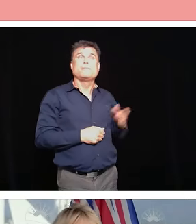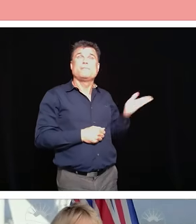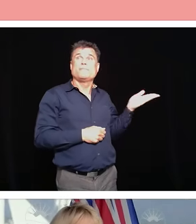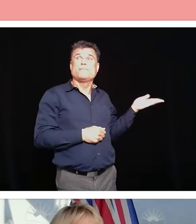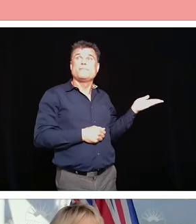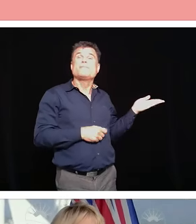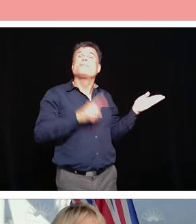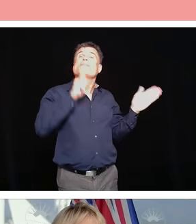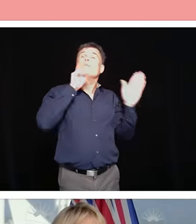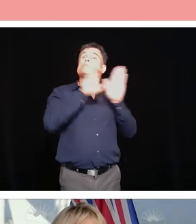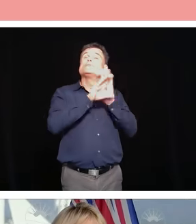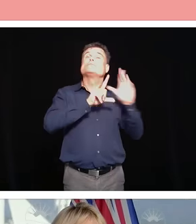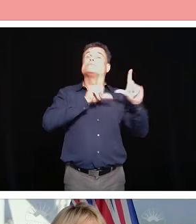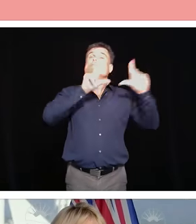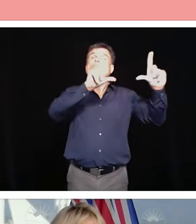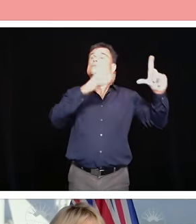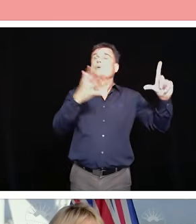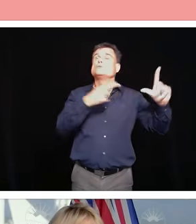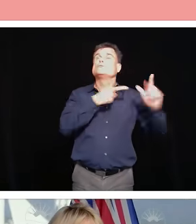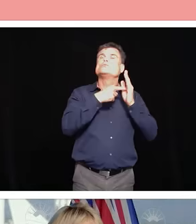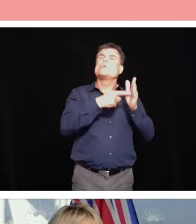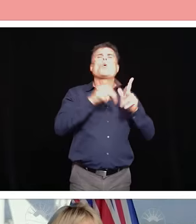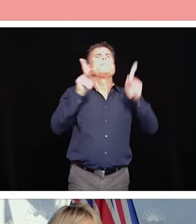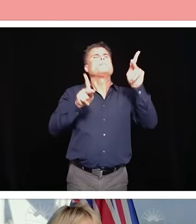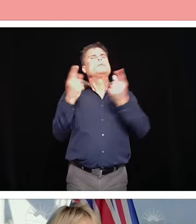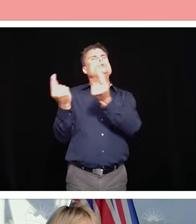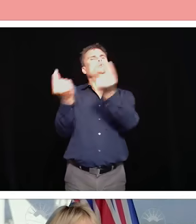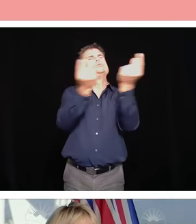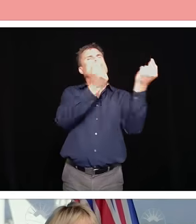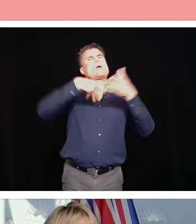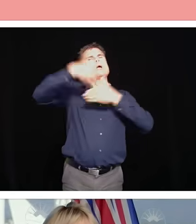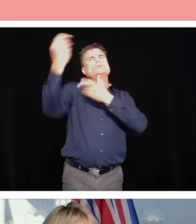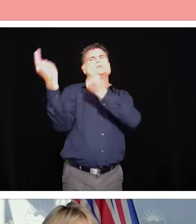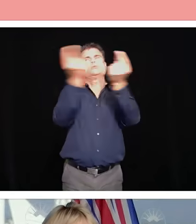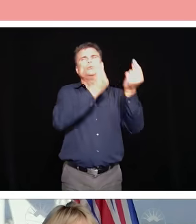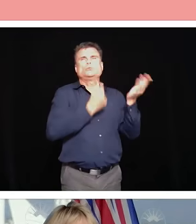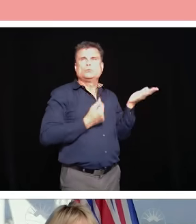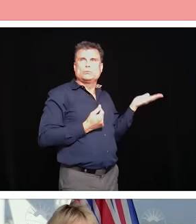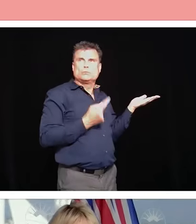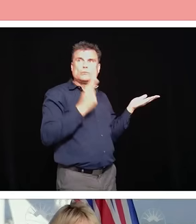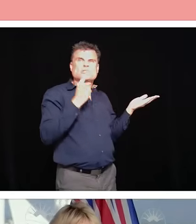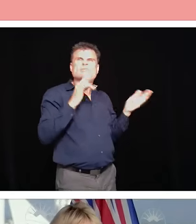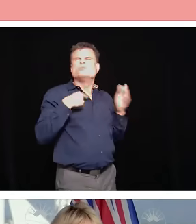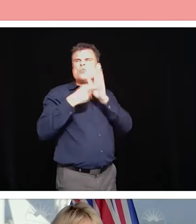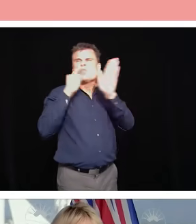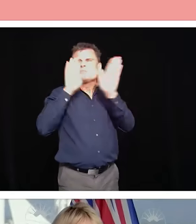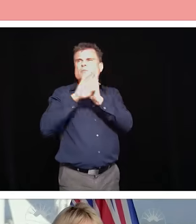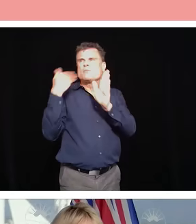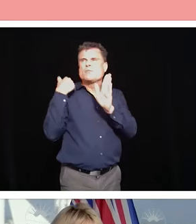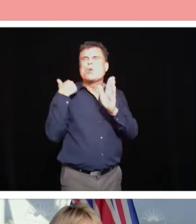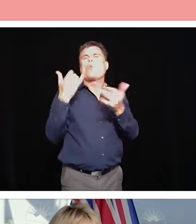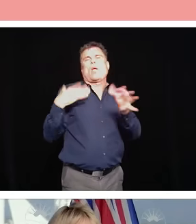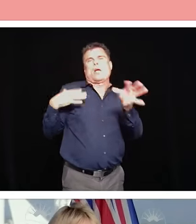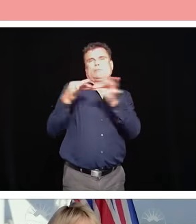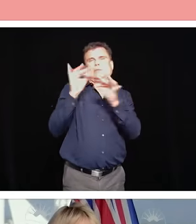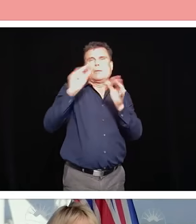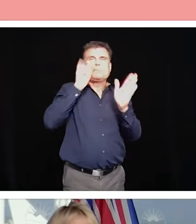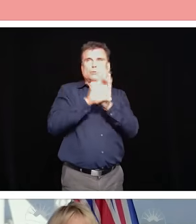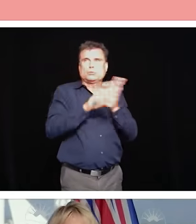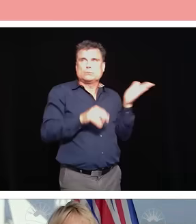The most exposures to these events are in households. So it is being transmitted from an adult who brings it into the household to